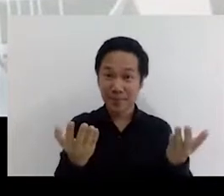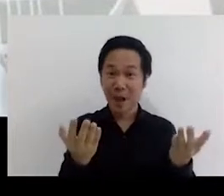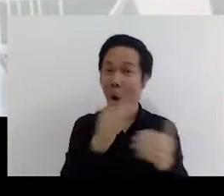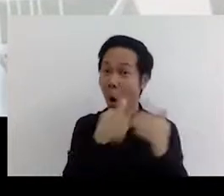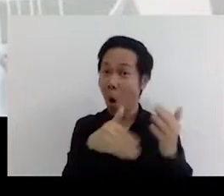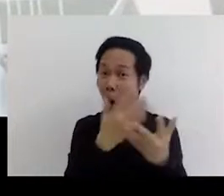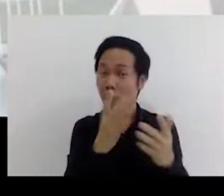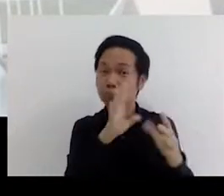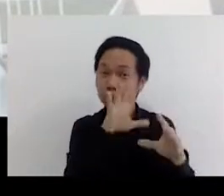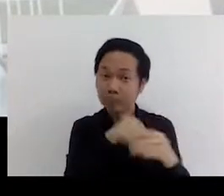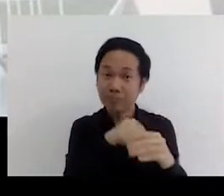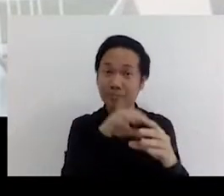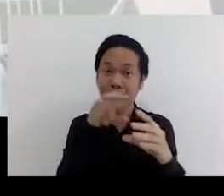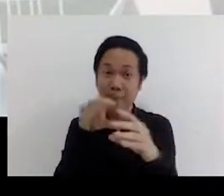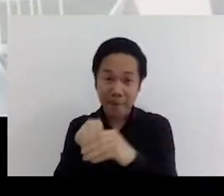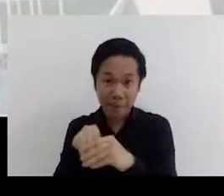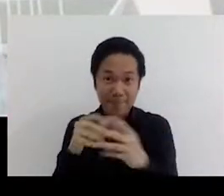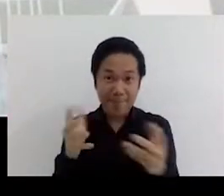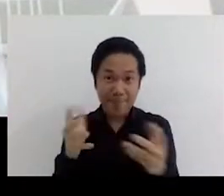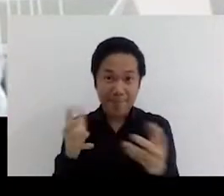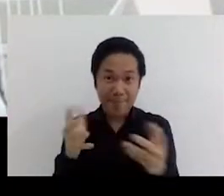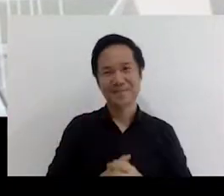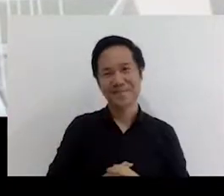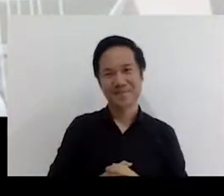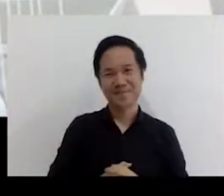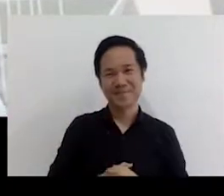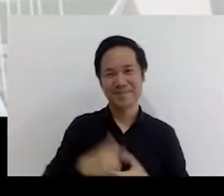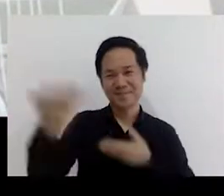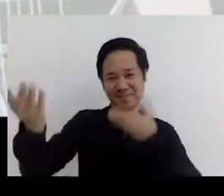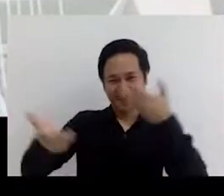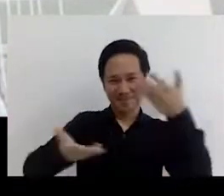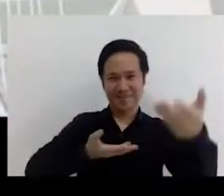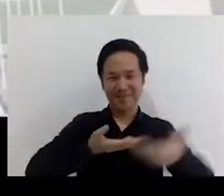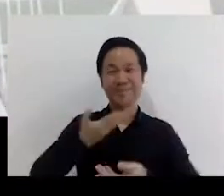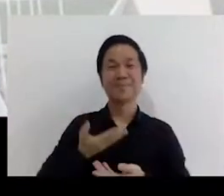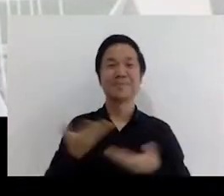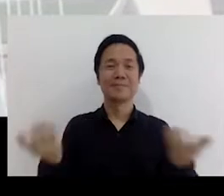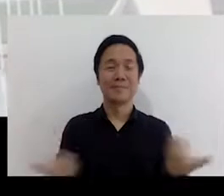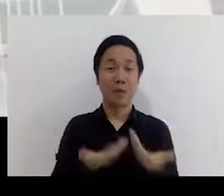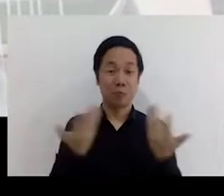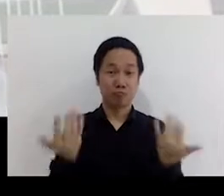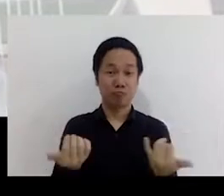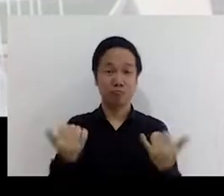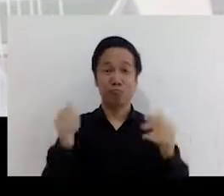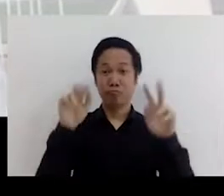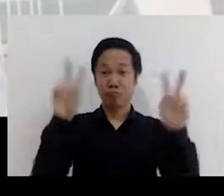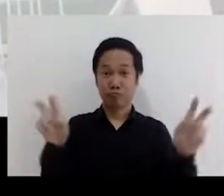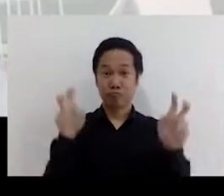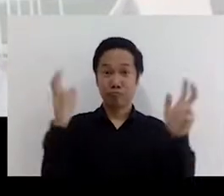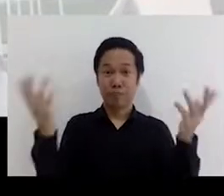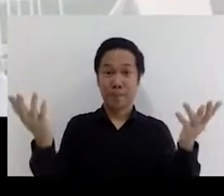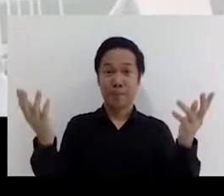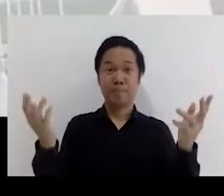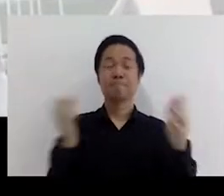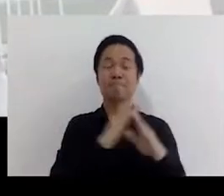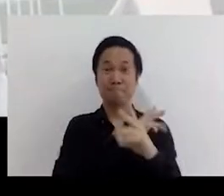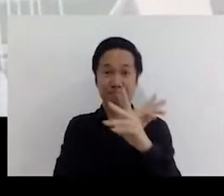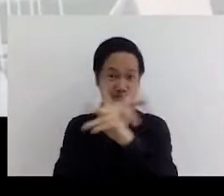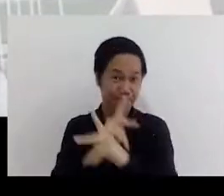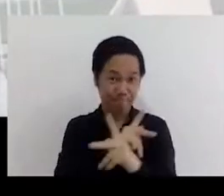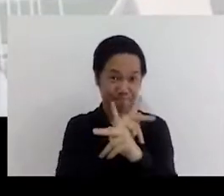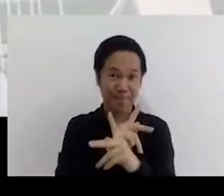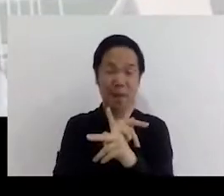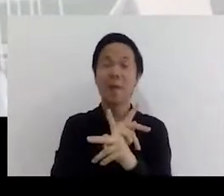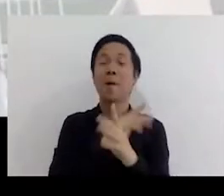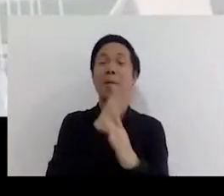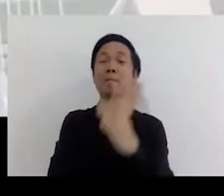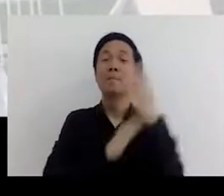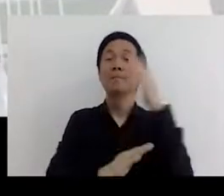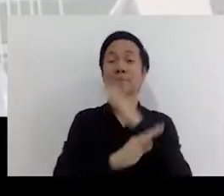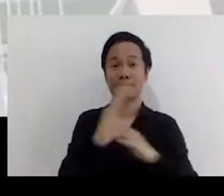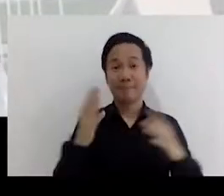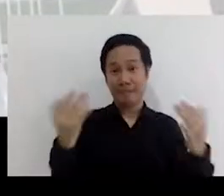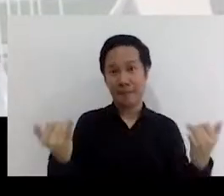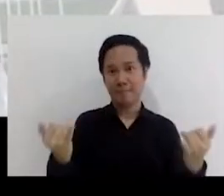let me again welcome you to this webinar on protecting and empowering persons with disabilities in the context of the COVID-19 pandemic.